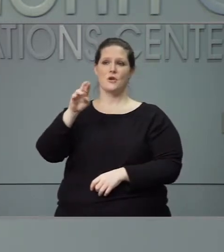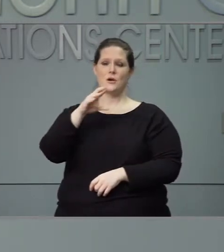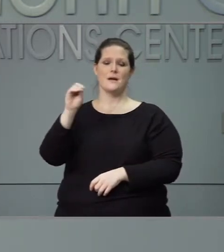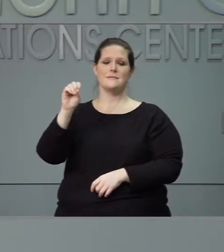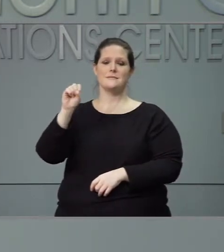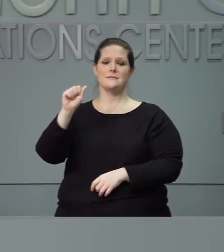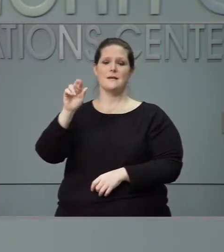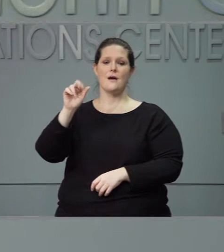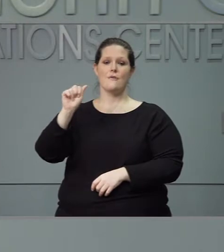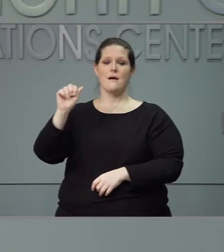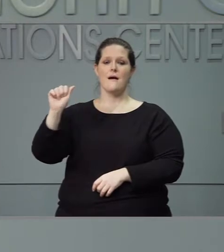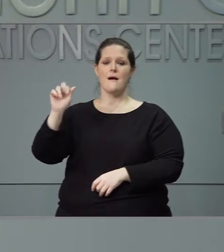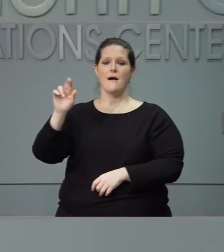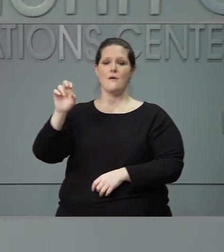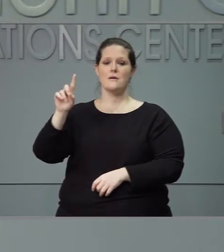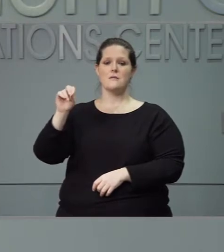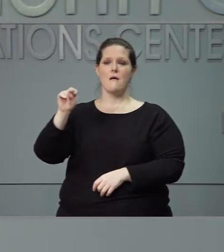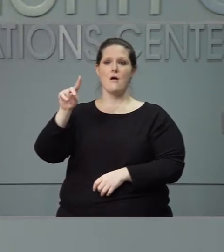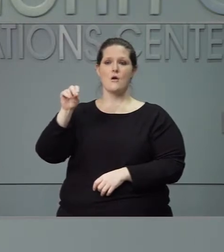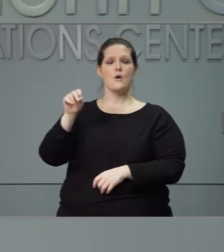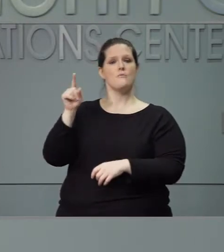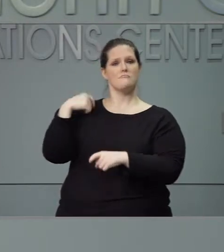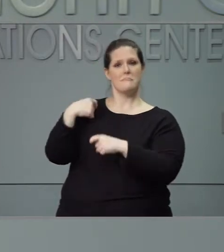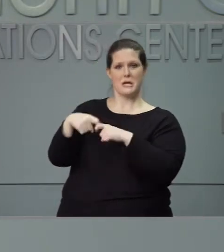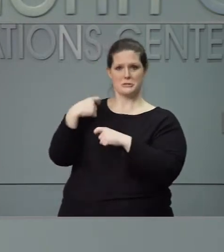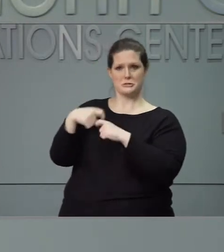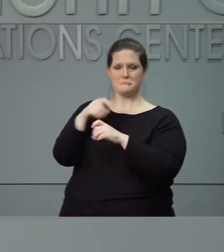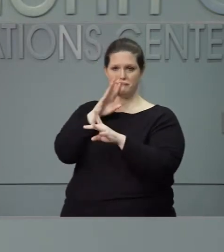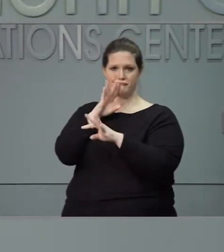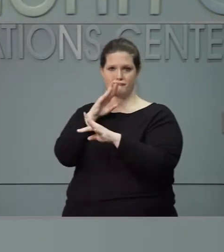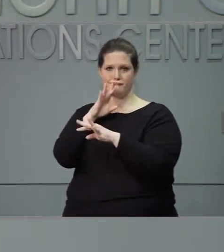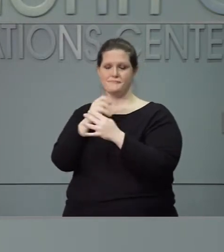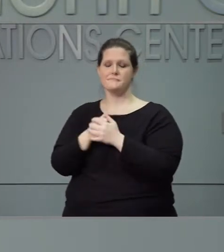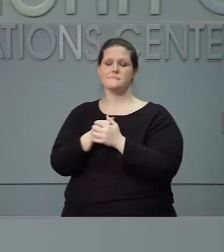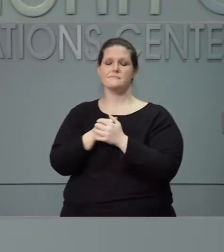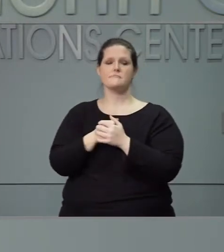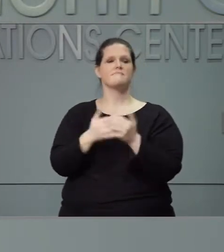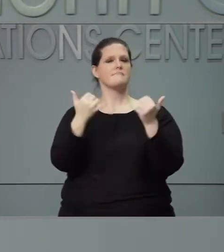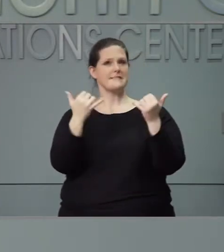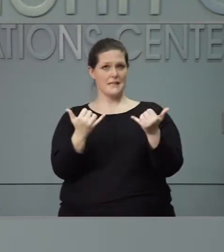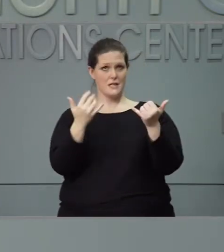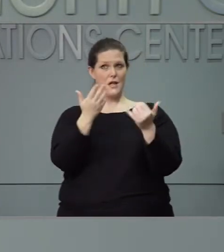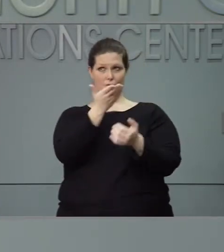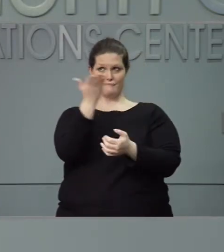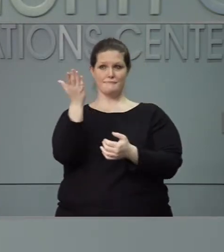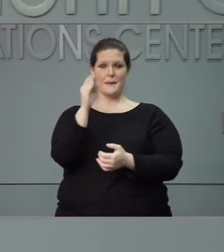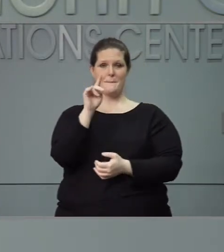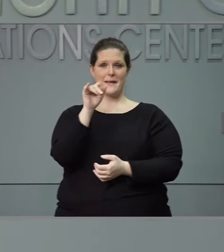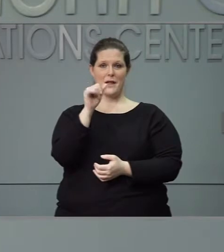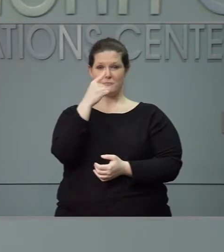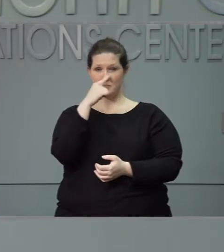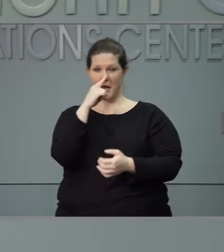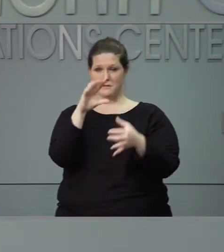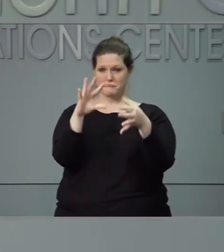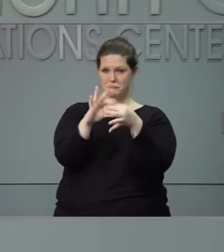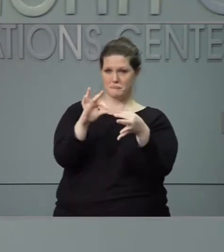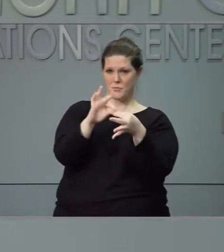MÁS VULNERABLES Y LO HACEMOS EN LOS ASILOS, PERO EL PROBLEMA ES QUE TÚ ESTÁS TRATANDO A LOS ASILOS COMO UNA ISLA Y QUE TODO